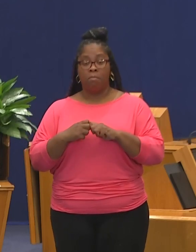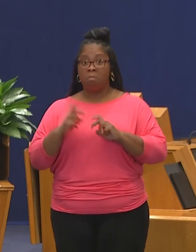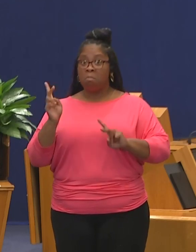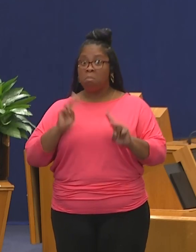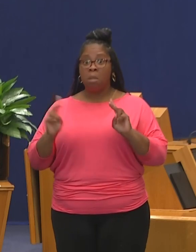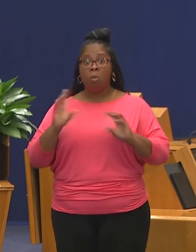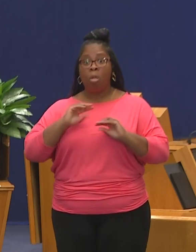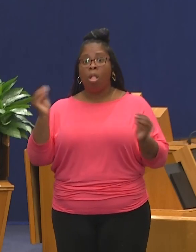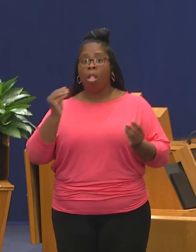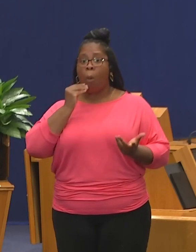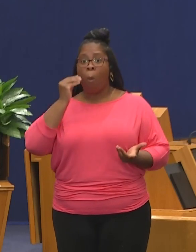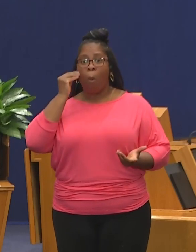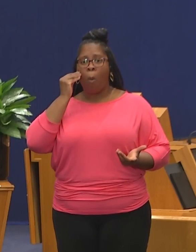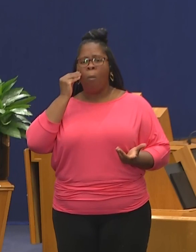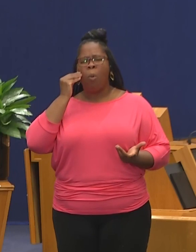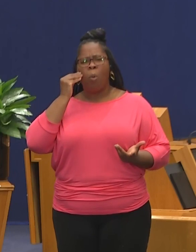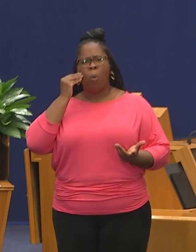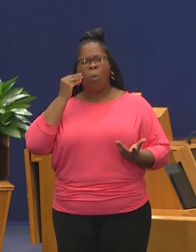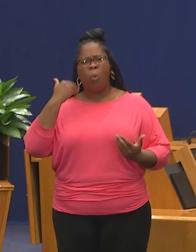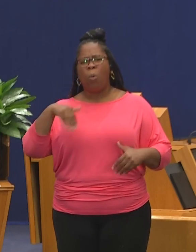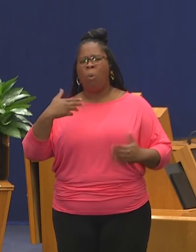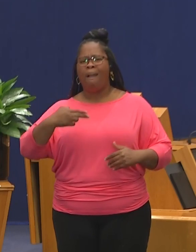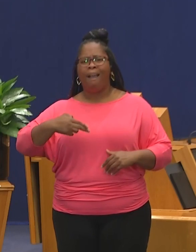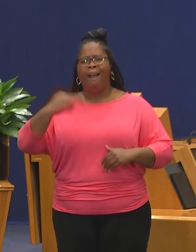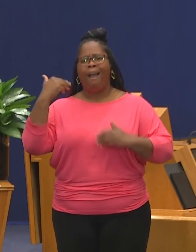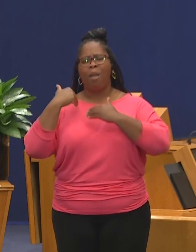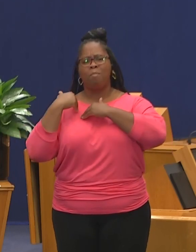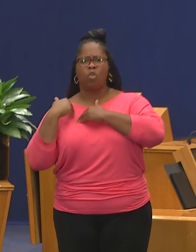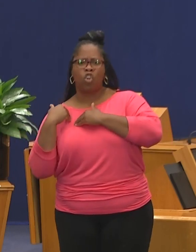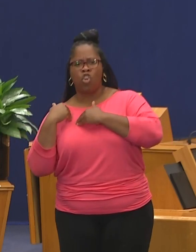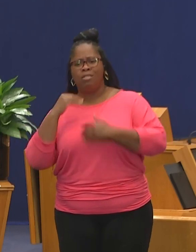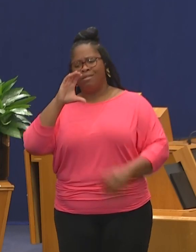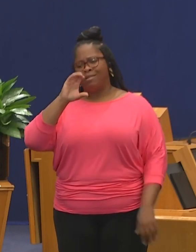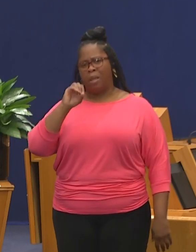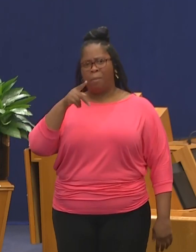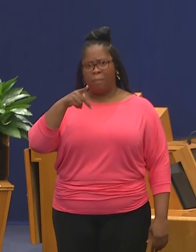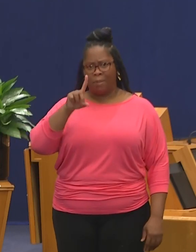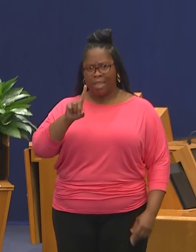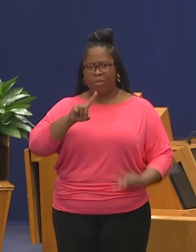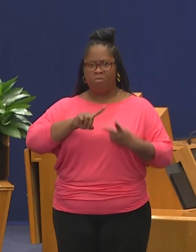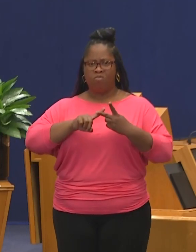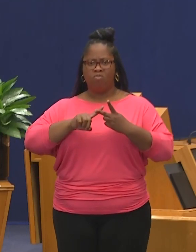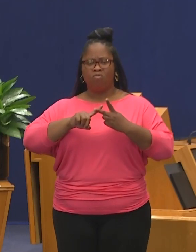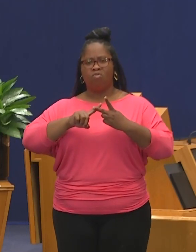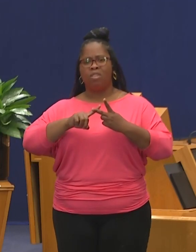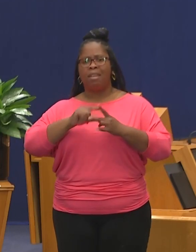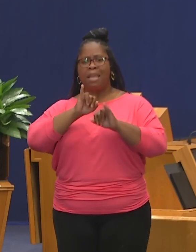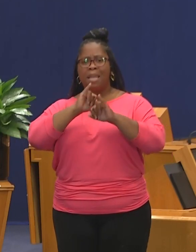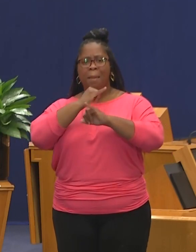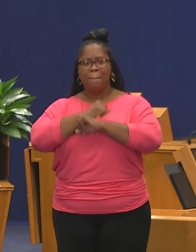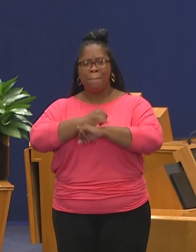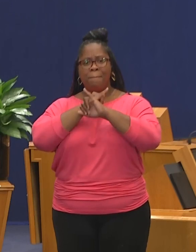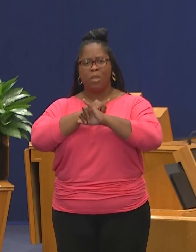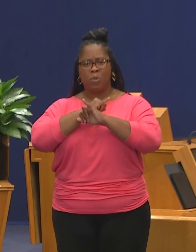PEOPLE EXPERIENCING HOMELESSNESS HAVE A HIGHER BURDEN OF